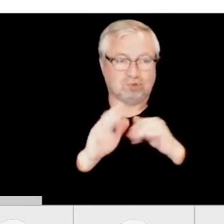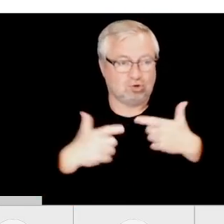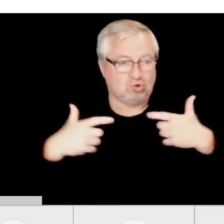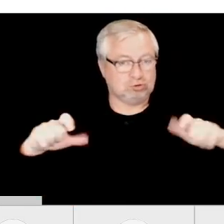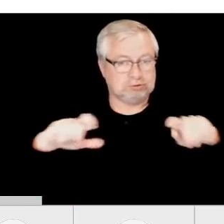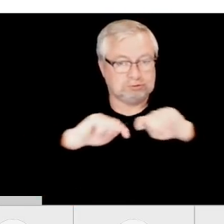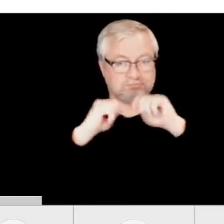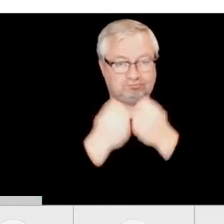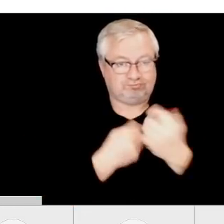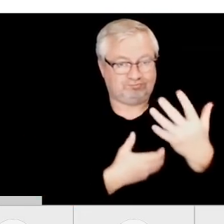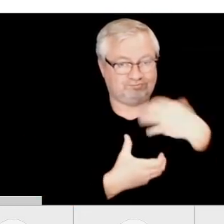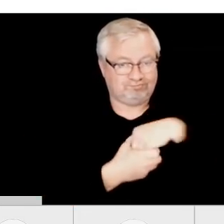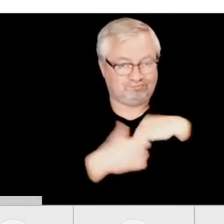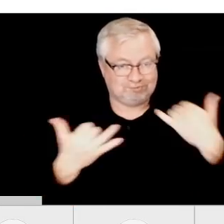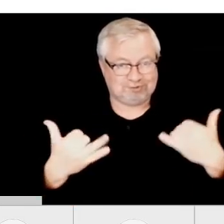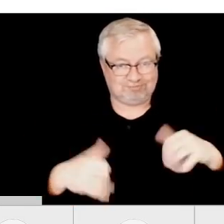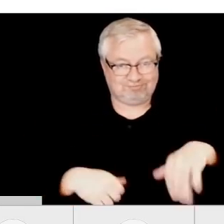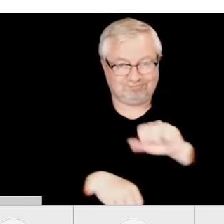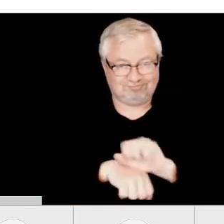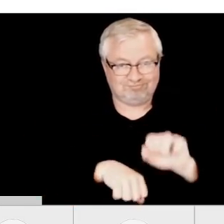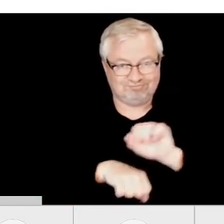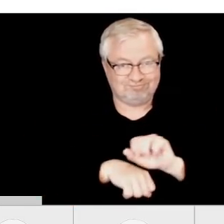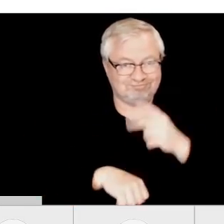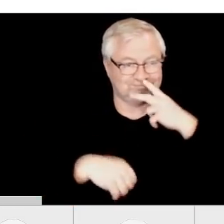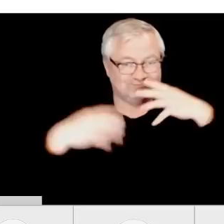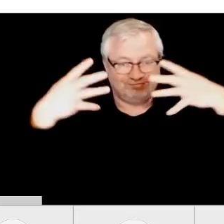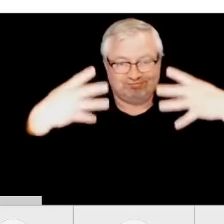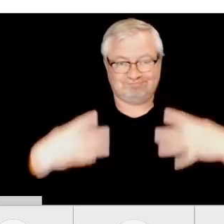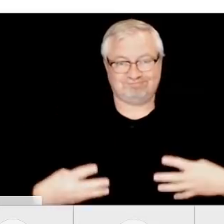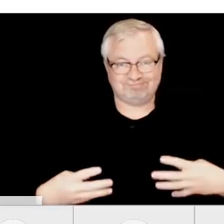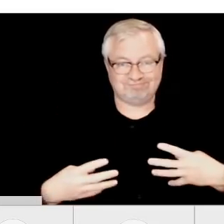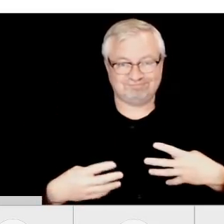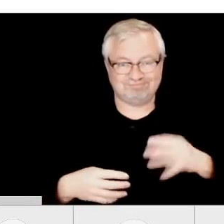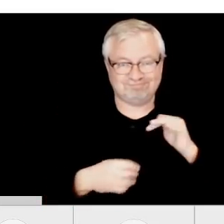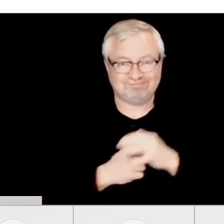And as well as a number of anonymous reviewers who have looked at the